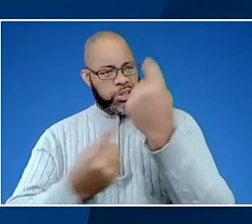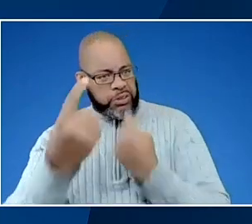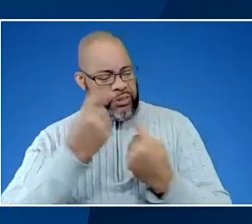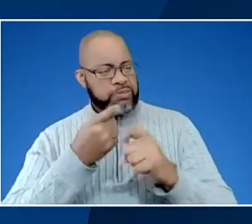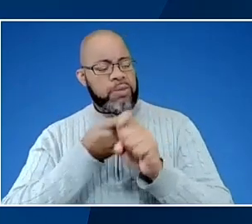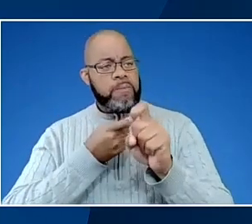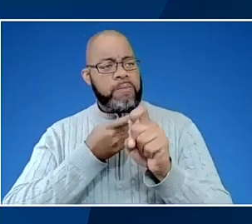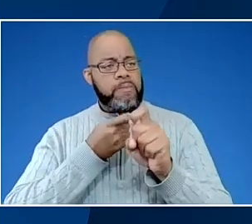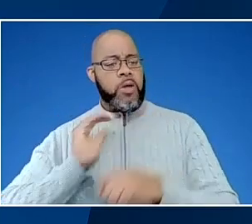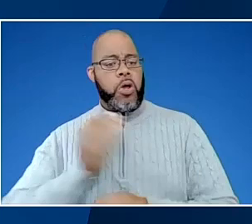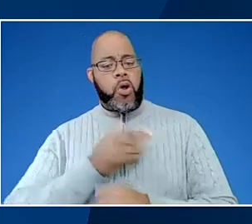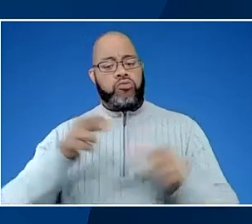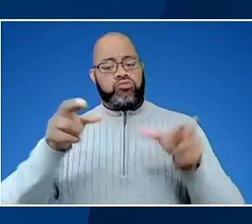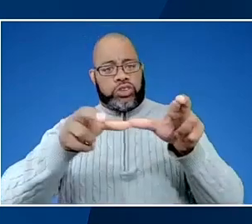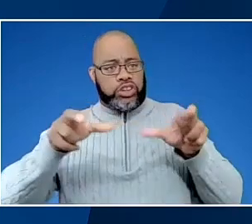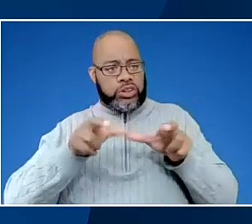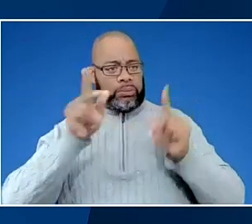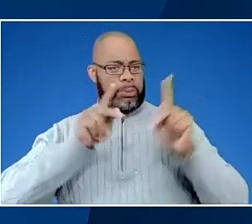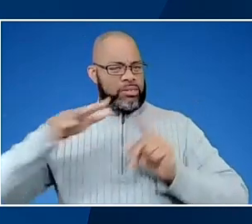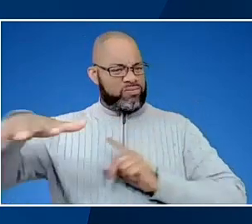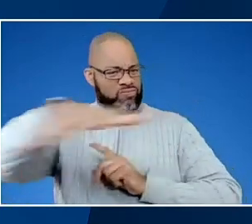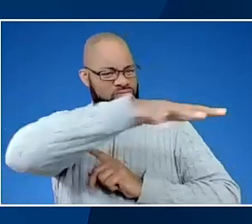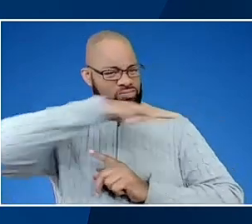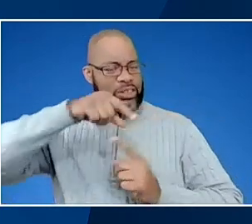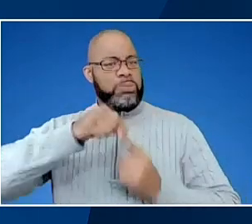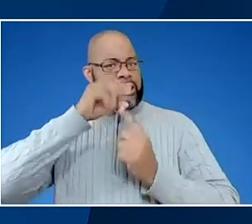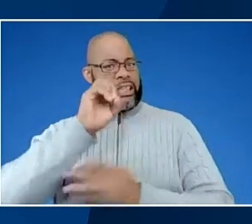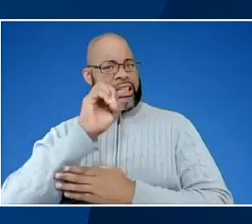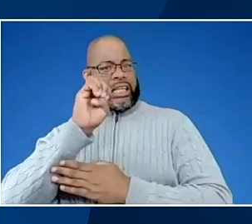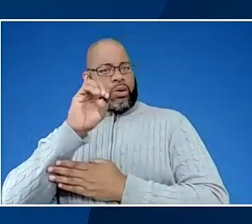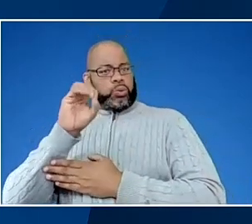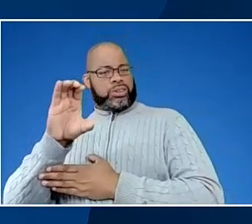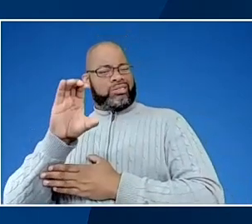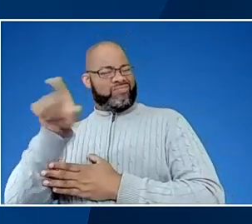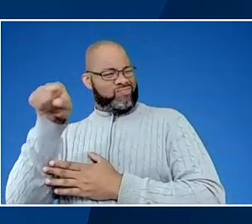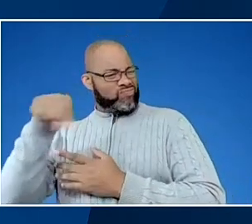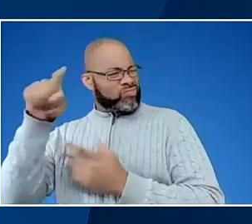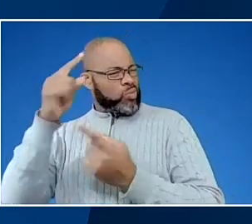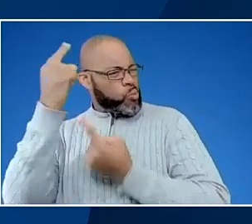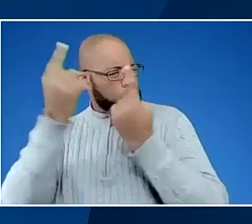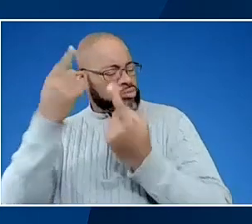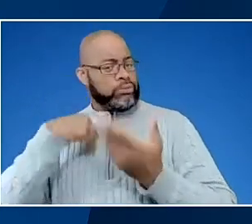regional folks, especially EOC, they're wondering and I put in the chat, just if